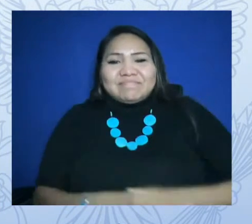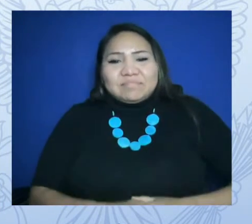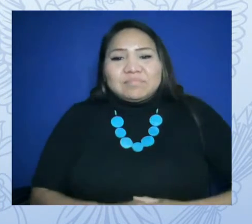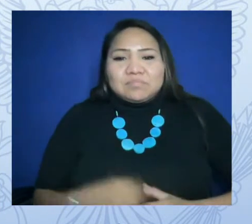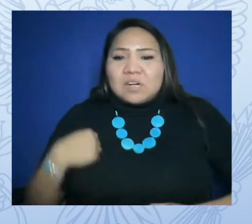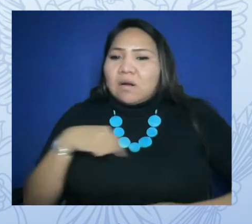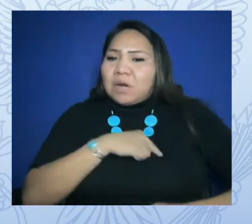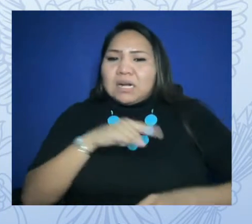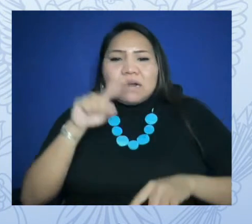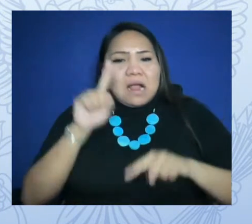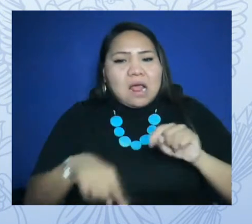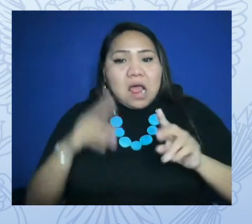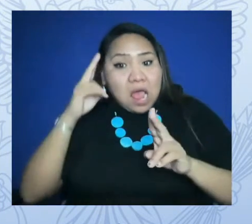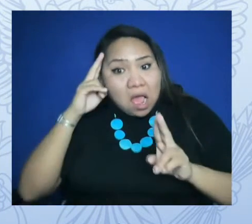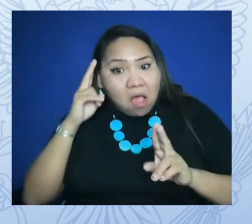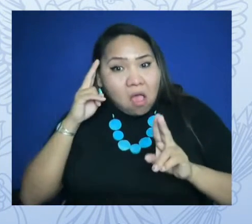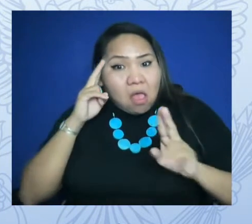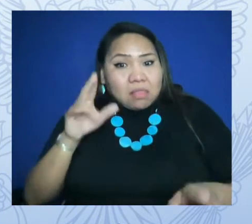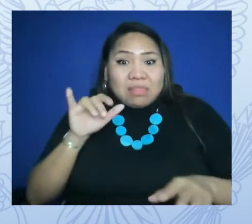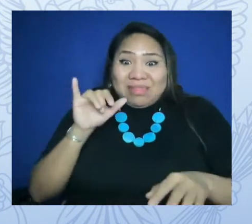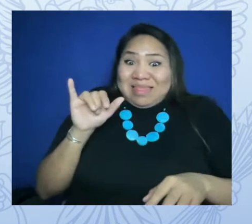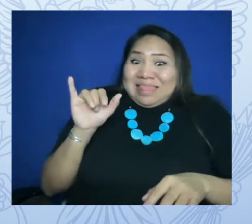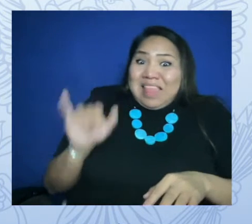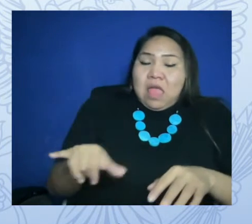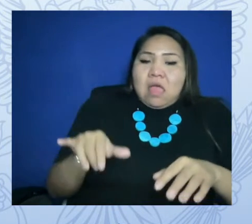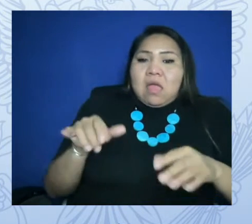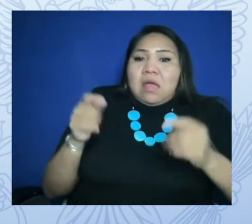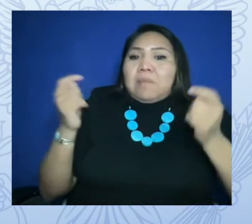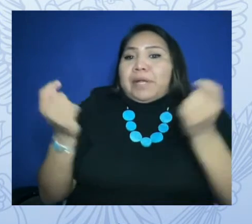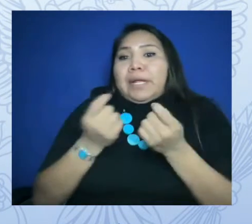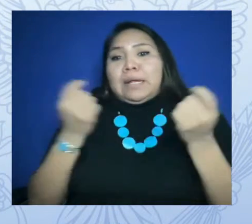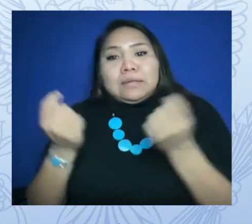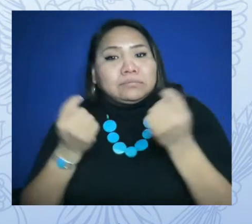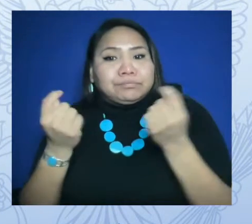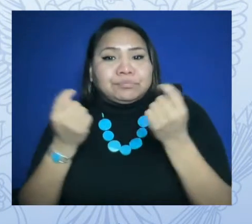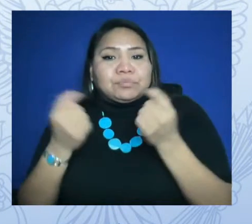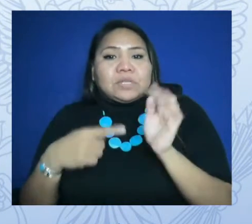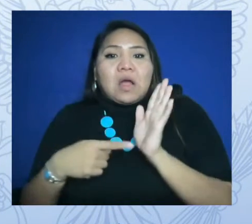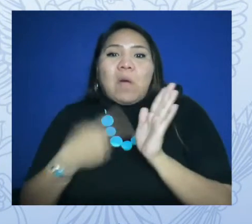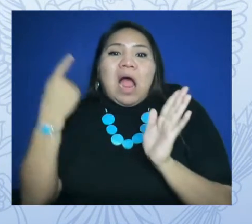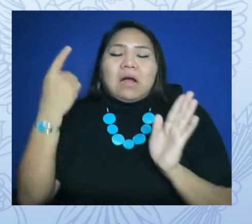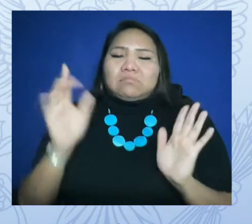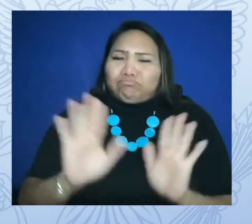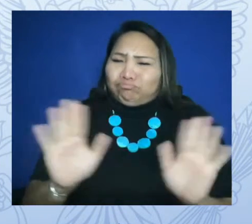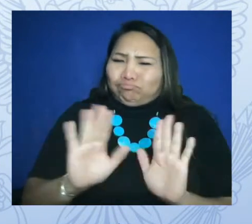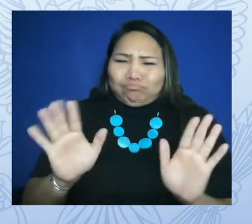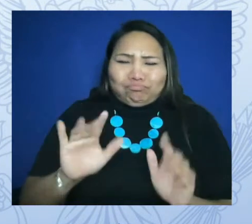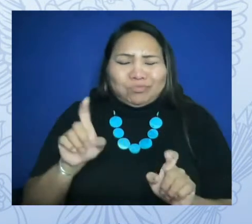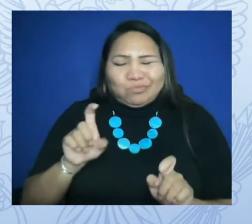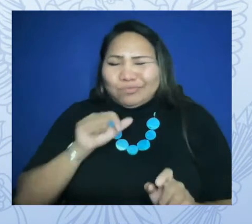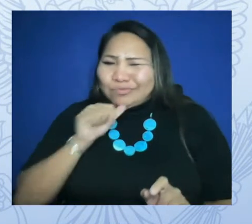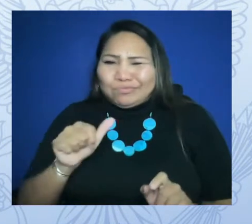With the celebration comes the somber reminder that for too long indigenous peoples have been forced to the margins.